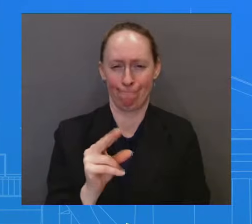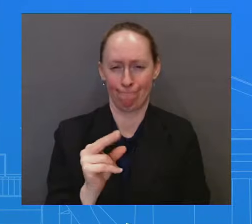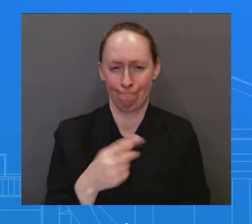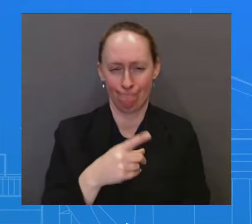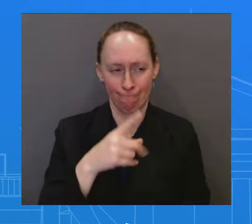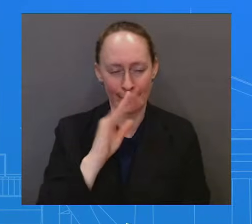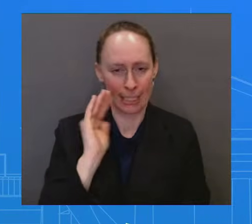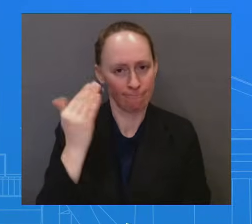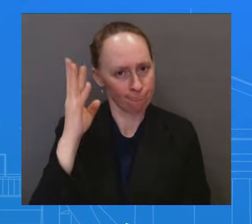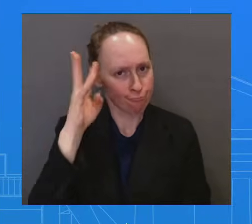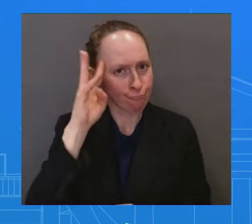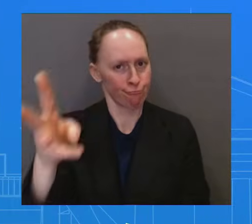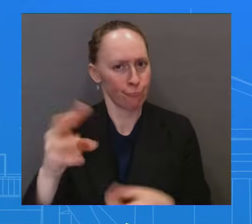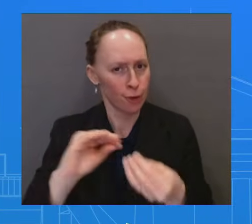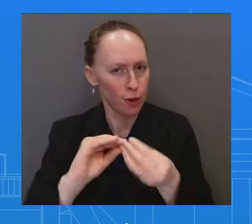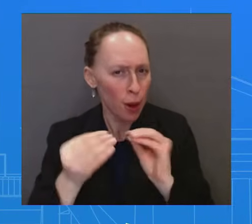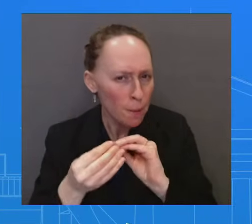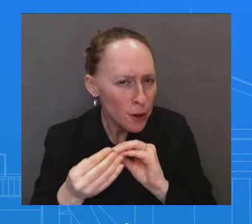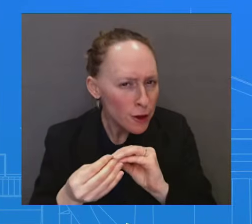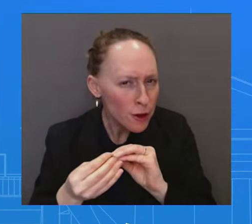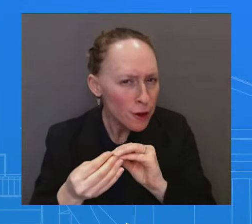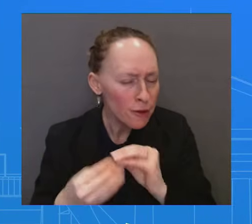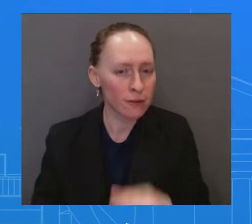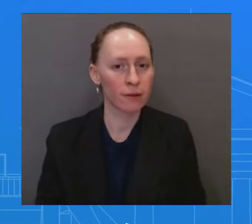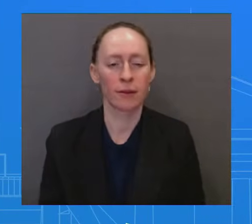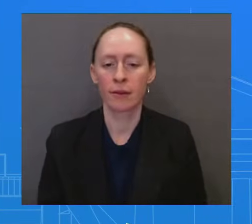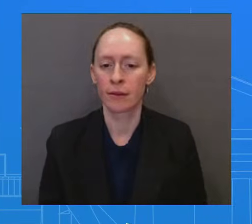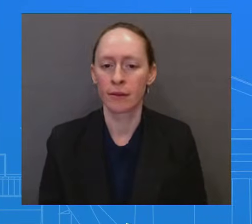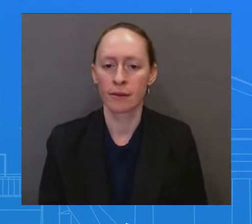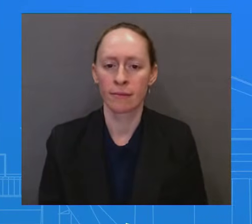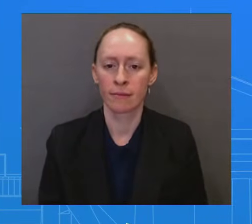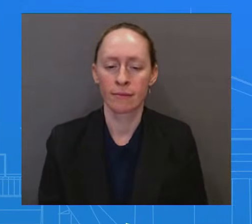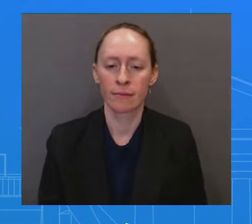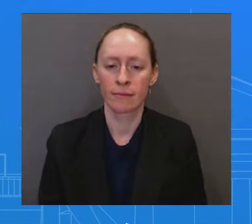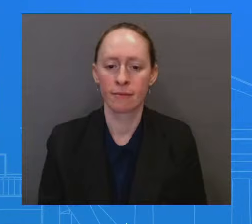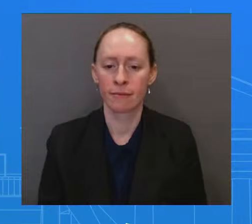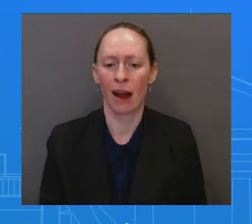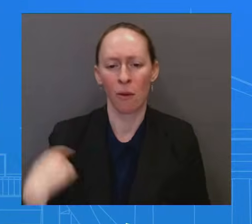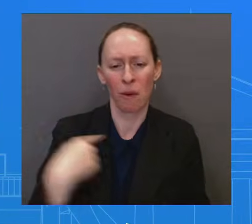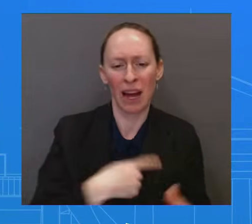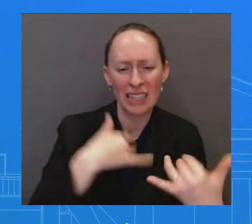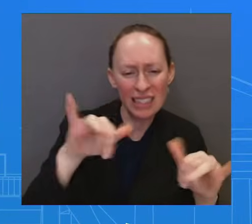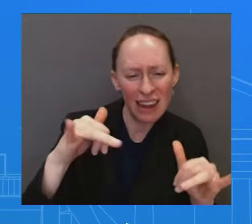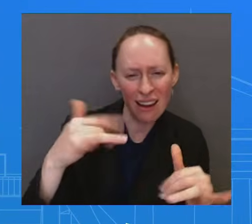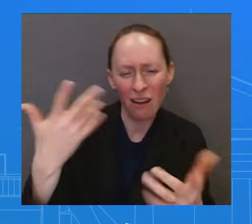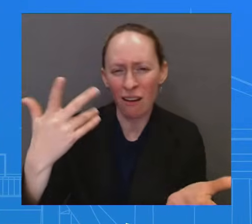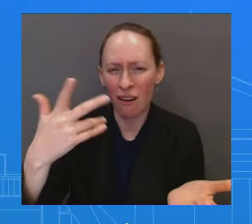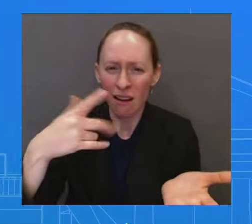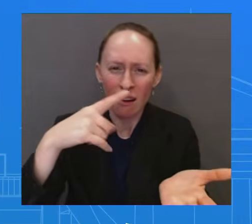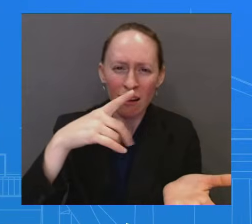That's a routine part of our discussions. The focus today was really about the -- the migratory flow and --